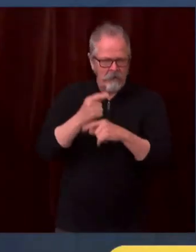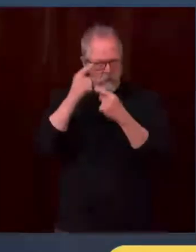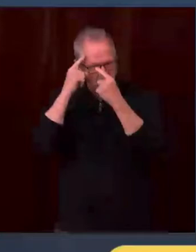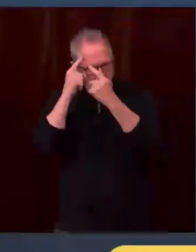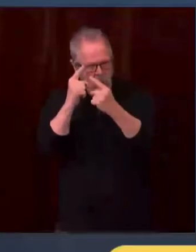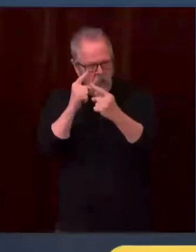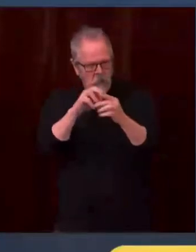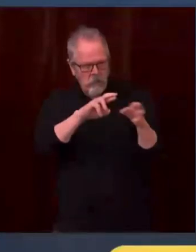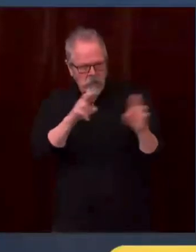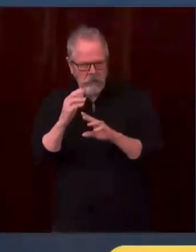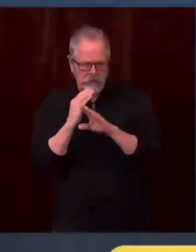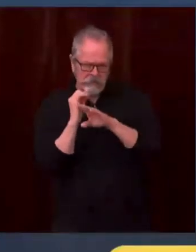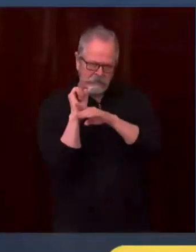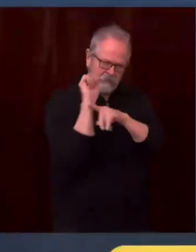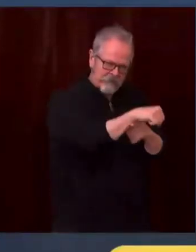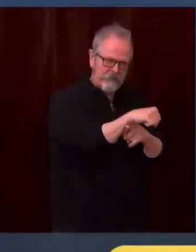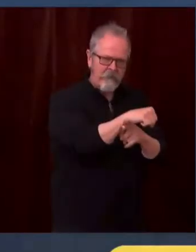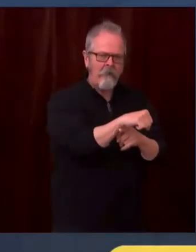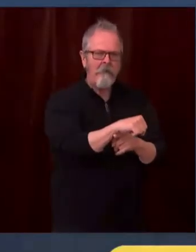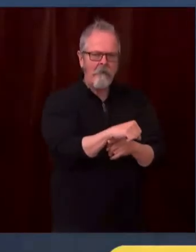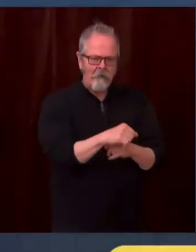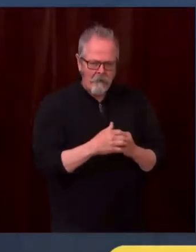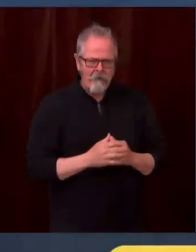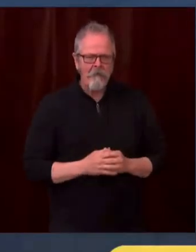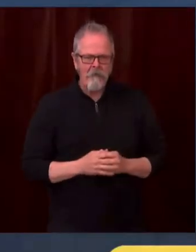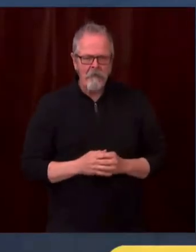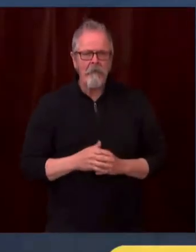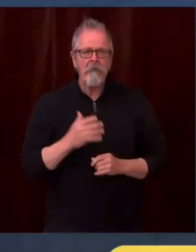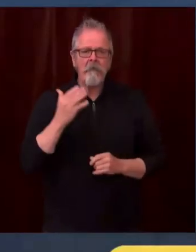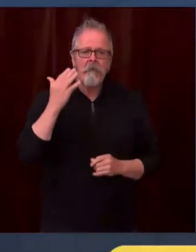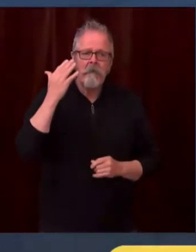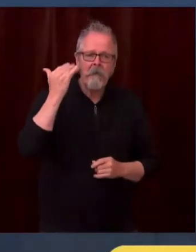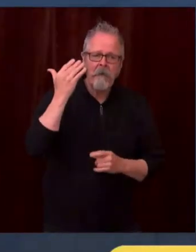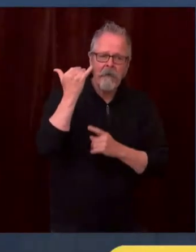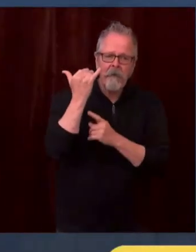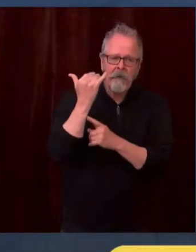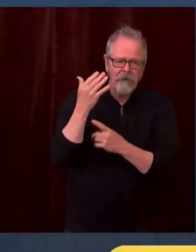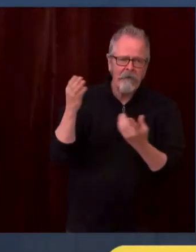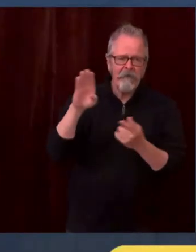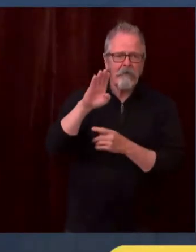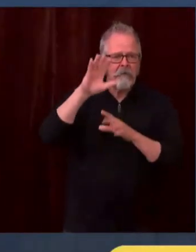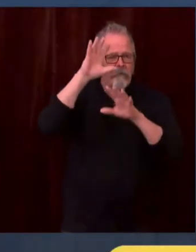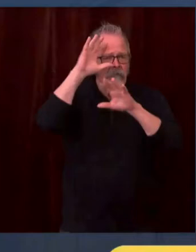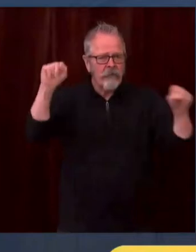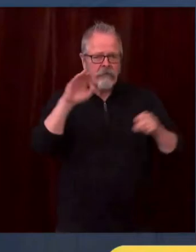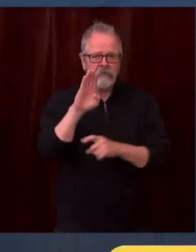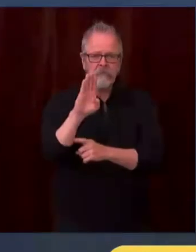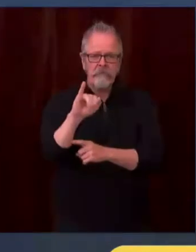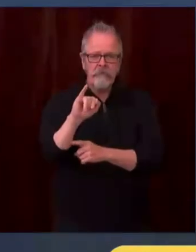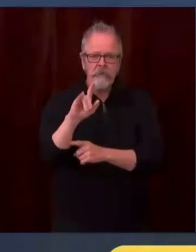Most recently, a bold national target to cut emissions by more than half in 2030.